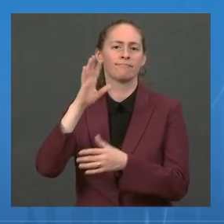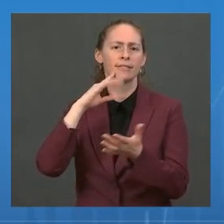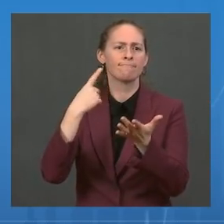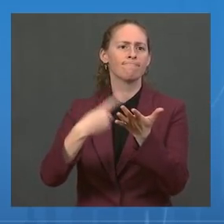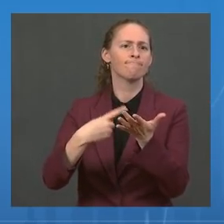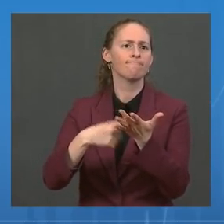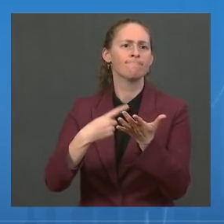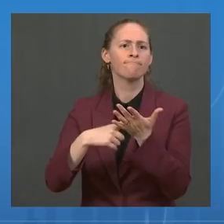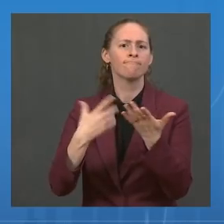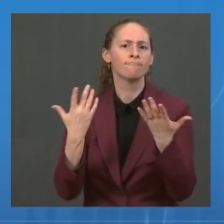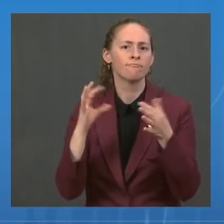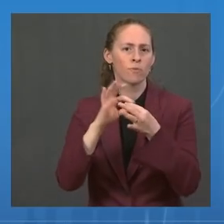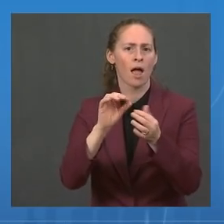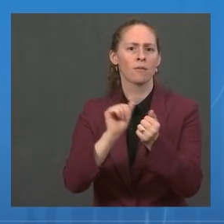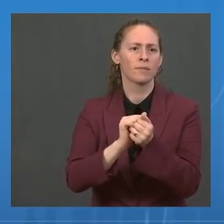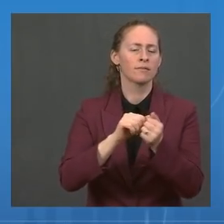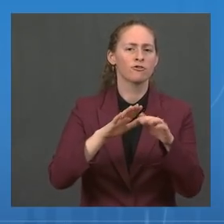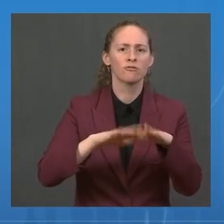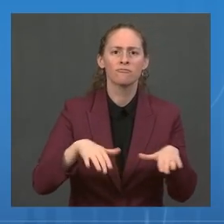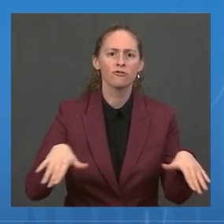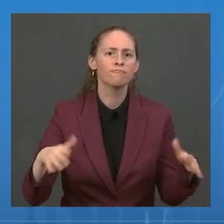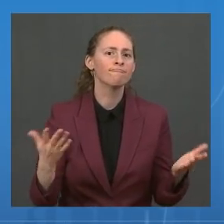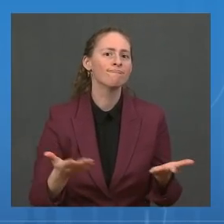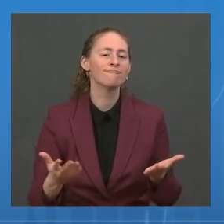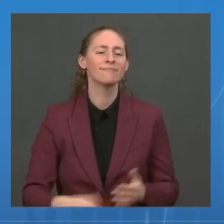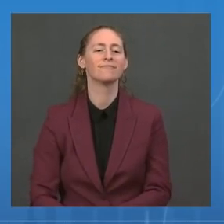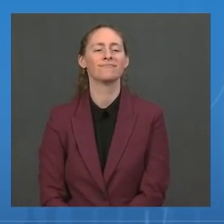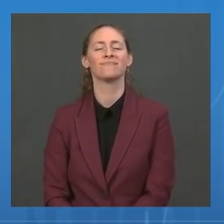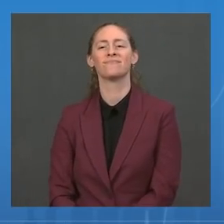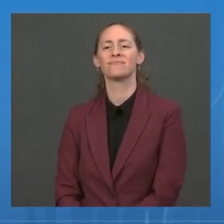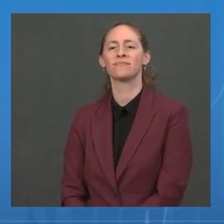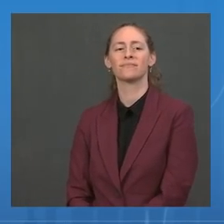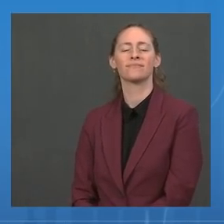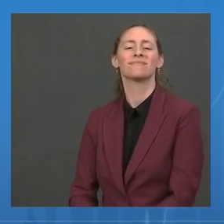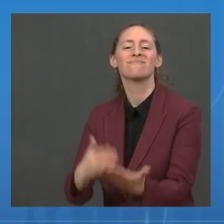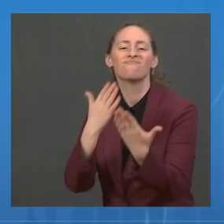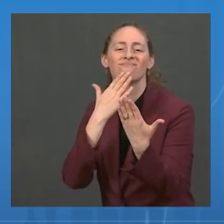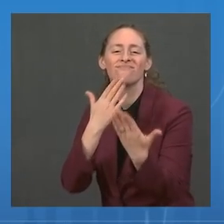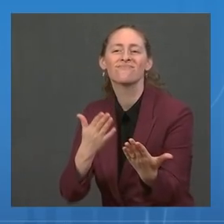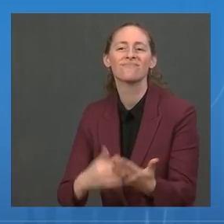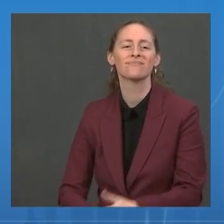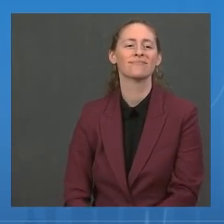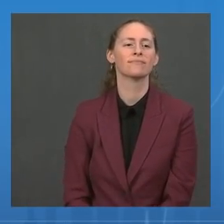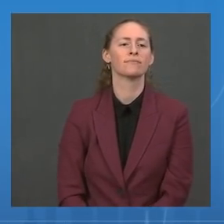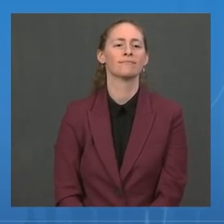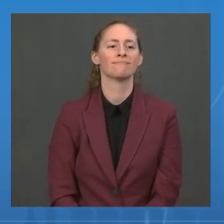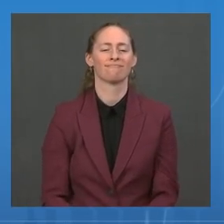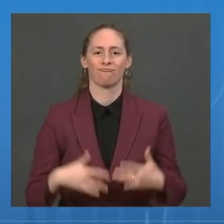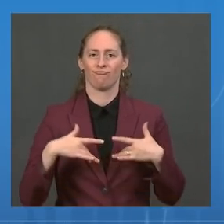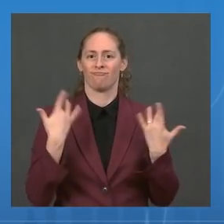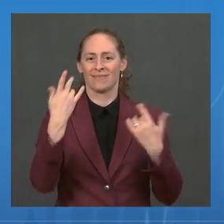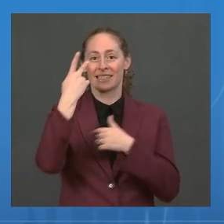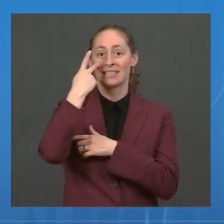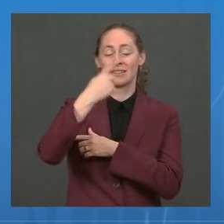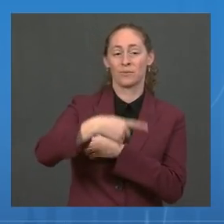Dr. Murthy. Dr. Murthy: Well, thanks so much, Jeff. And it's good to be with everyone again today. One of the many reasons that I'm hopeful